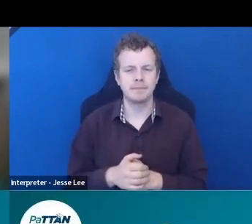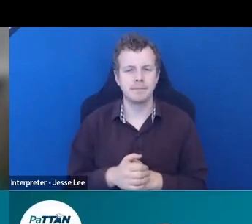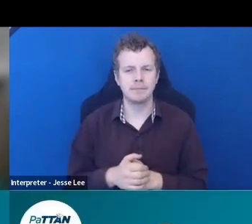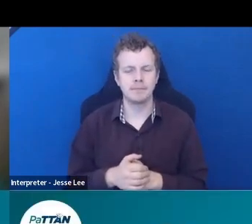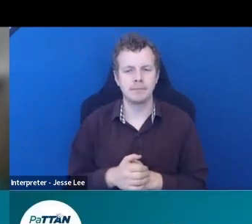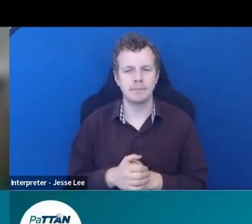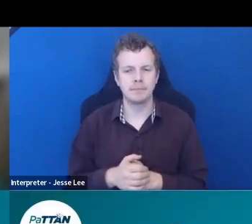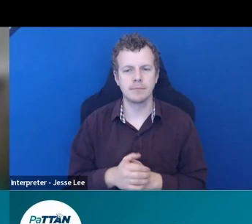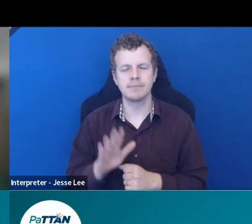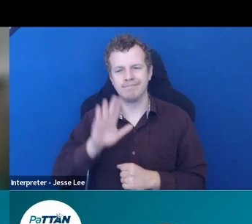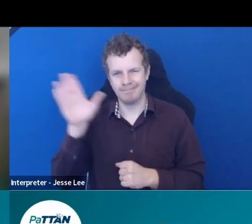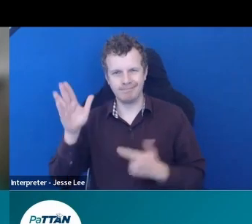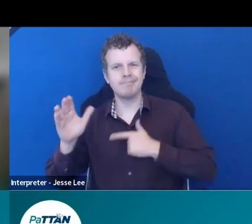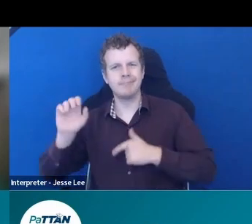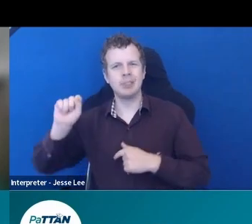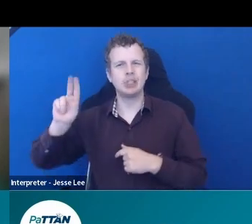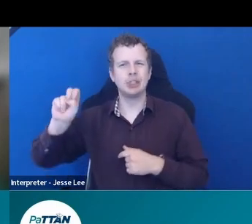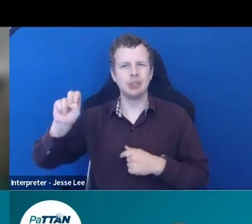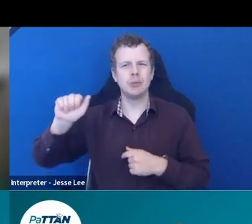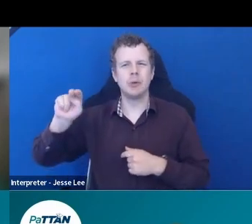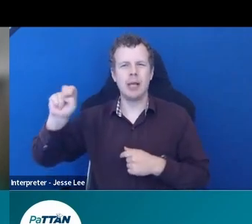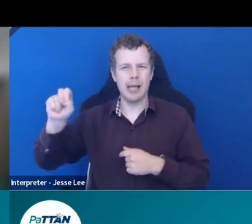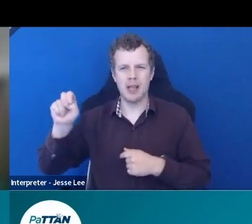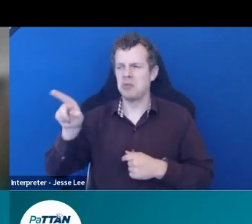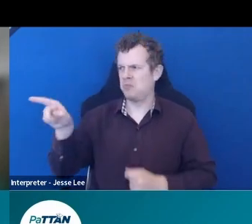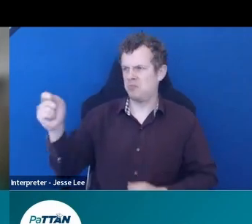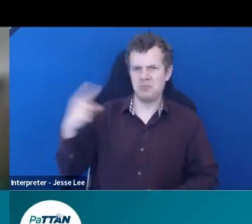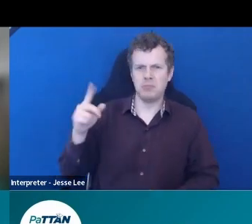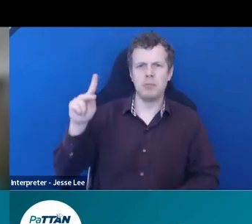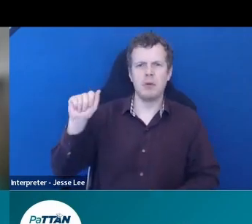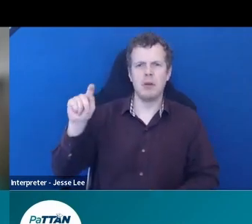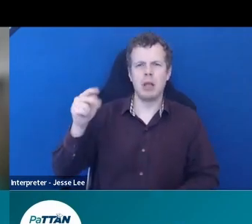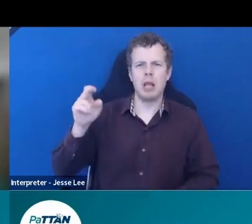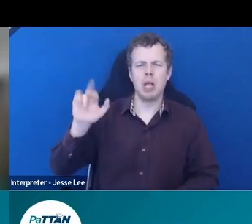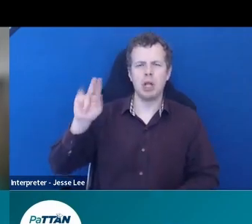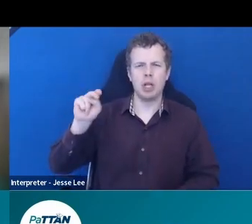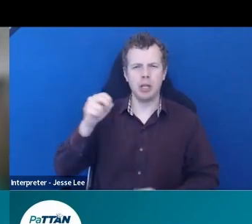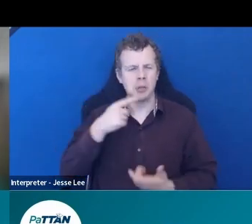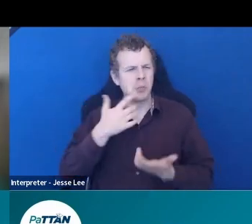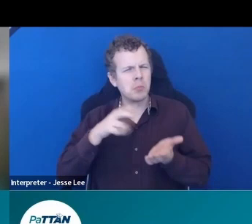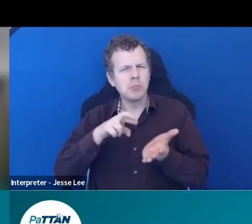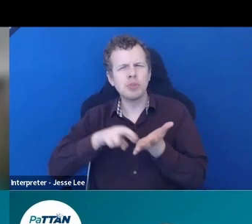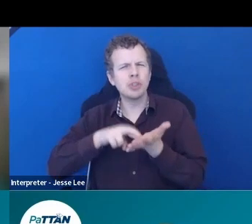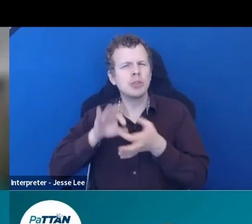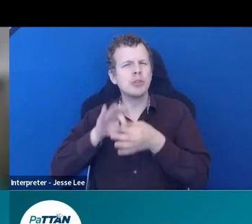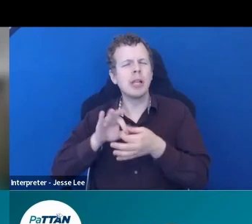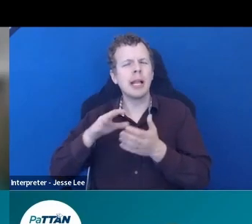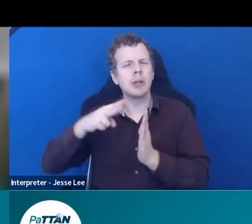This is Sue Ann; we also have a question from Katherine. It says what is the research around literacy outcomes for this population.